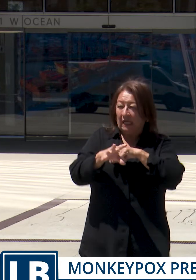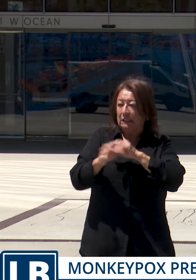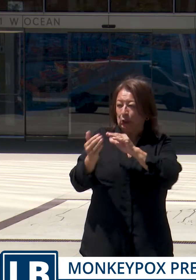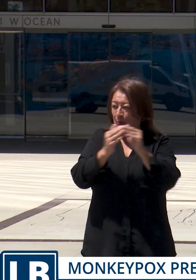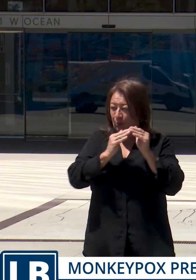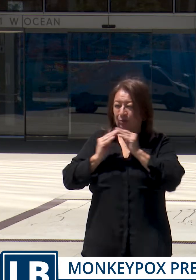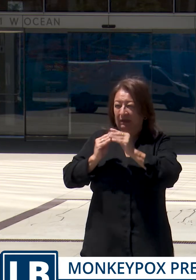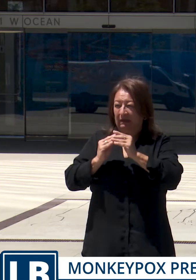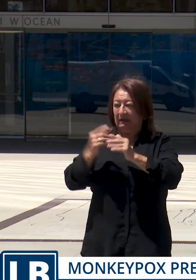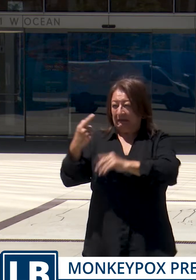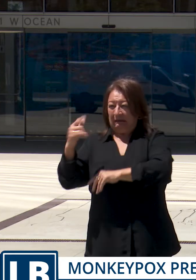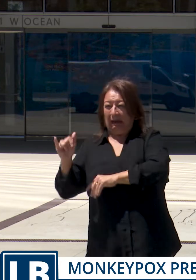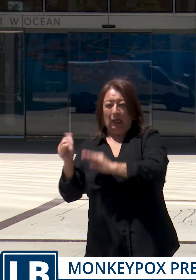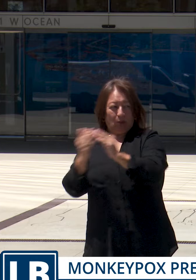is